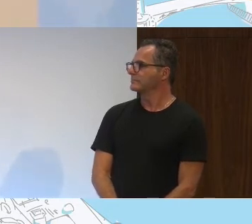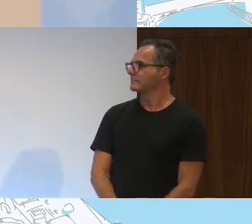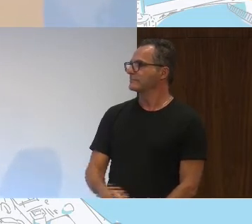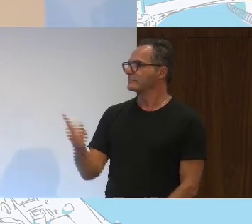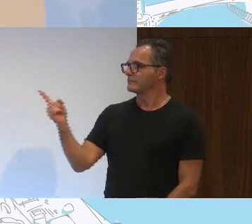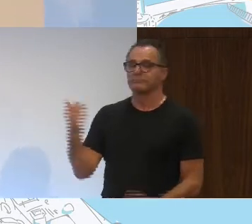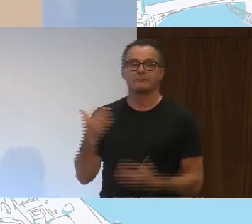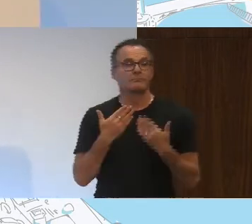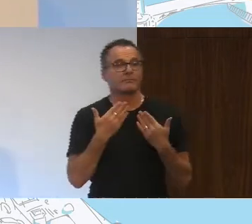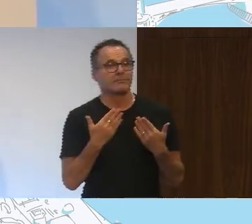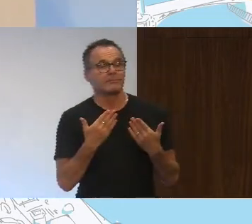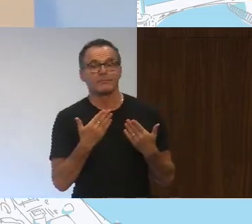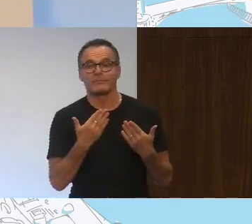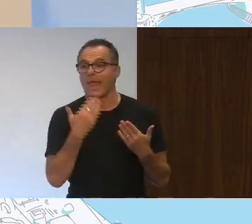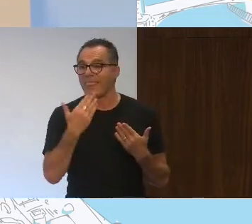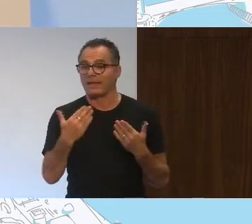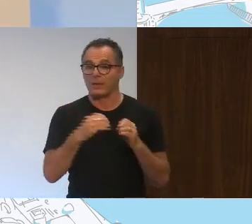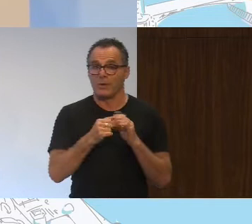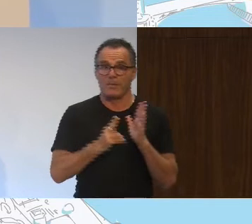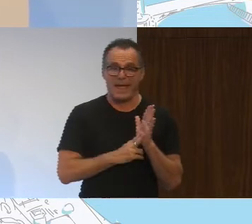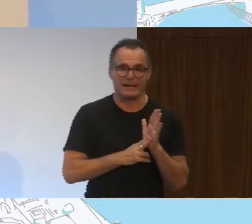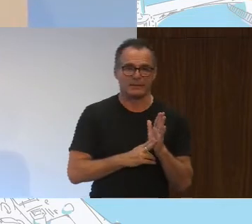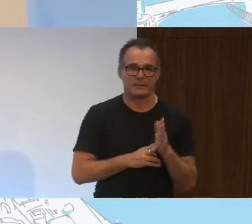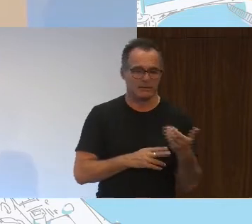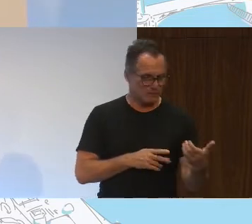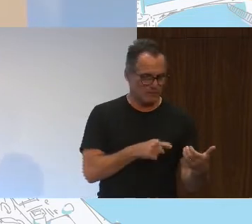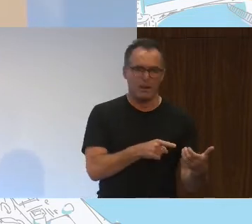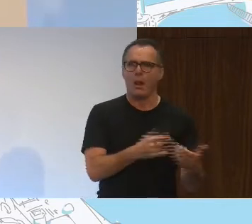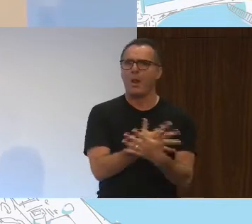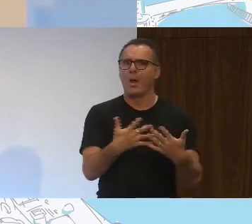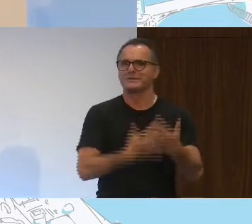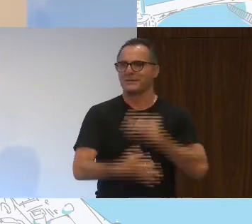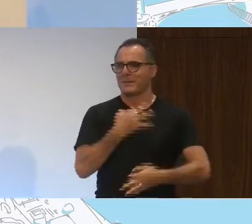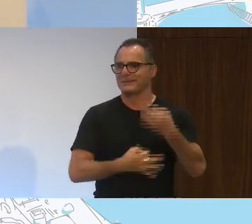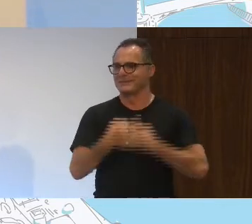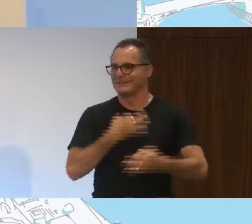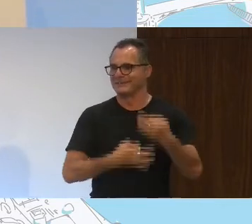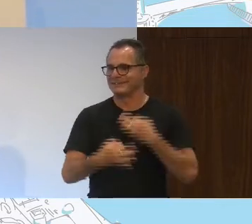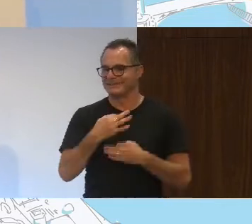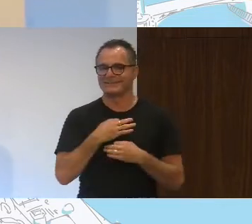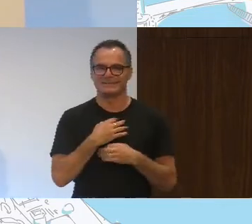Thank you very much. Very good. I've got a whole host of questions. We're going to try and fit as many as we can in the time and the time given.